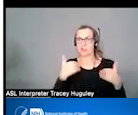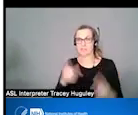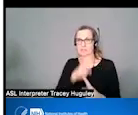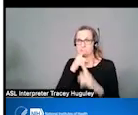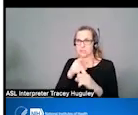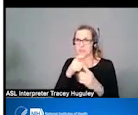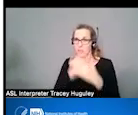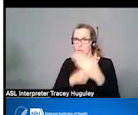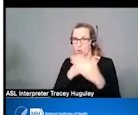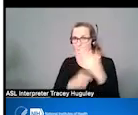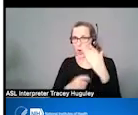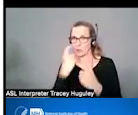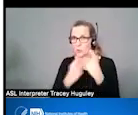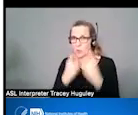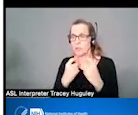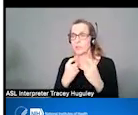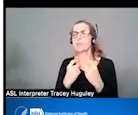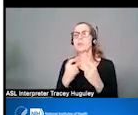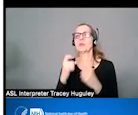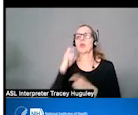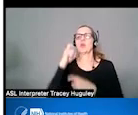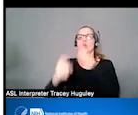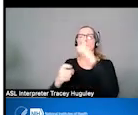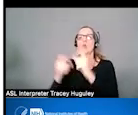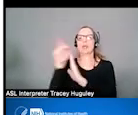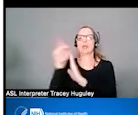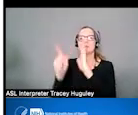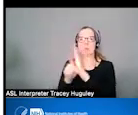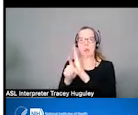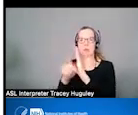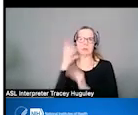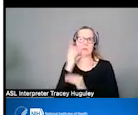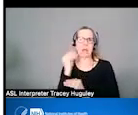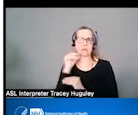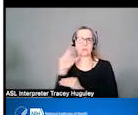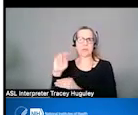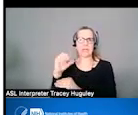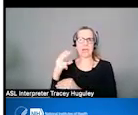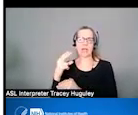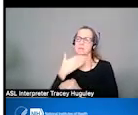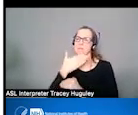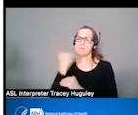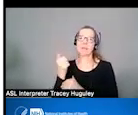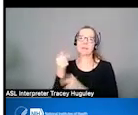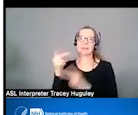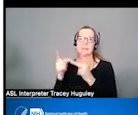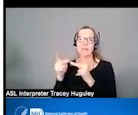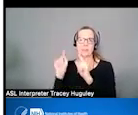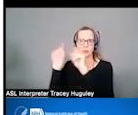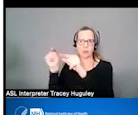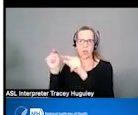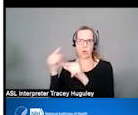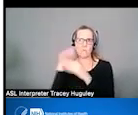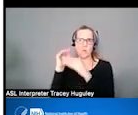we'll note that our grants policy experts at NIH are the best source of guidance here, and any budget and cost questions